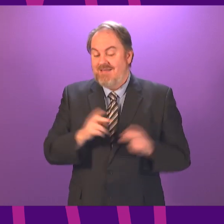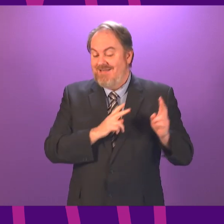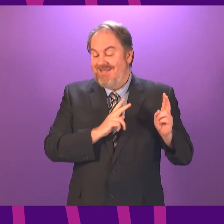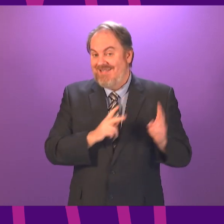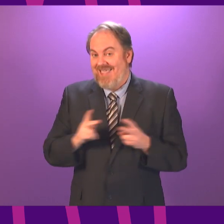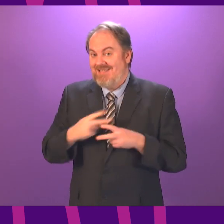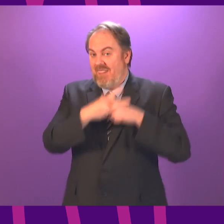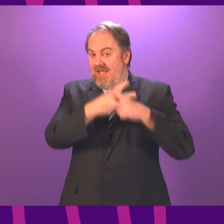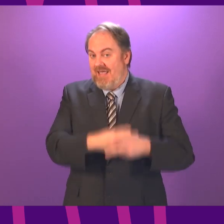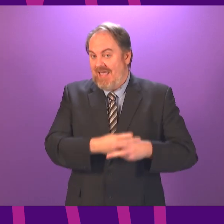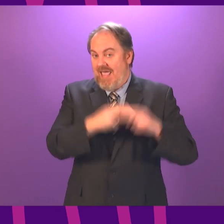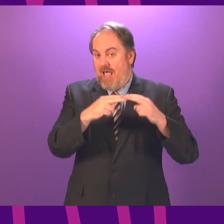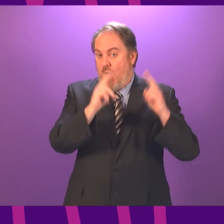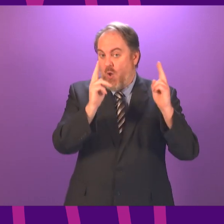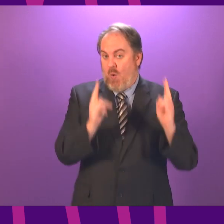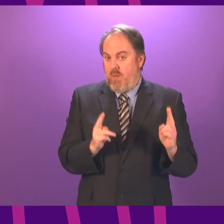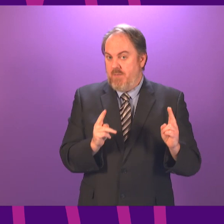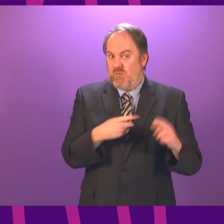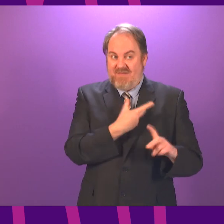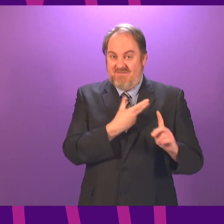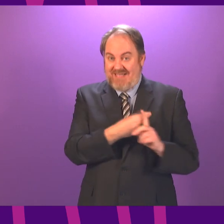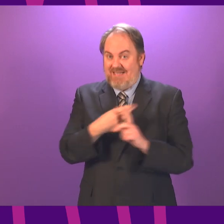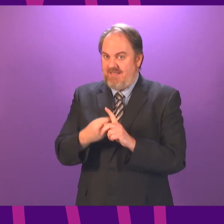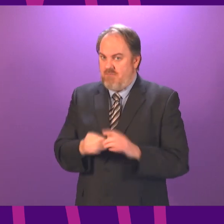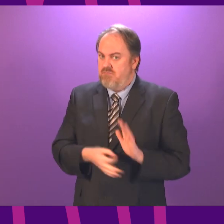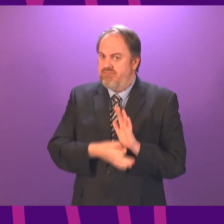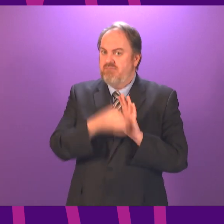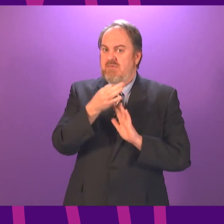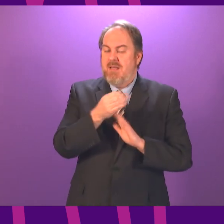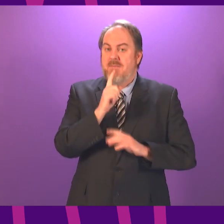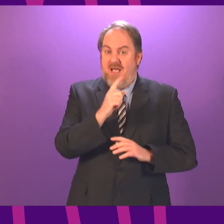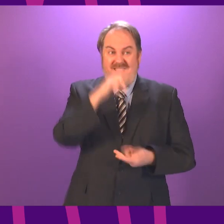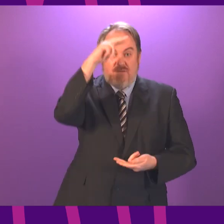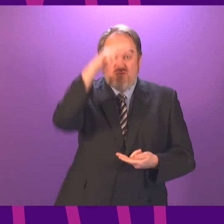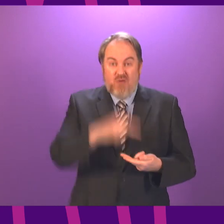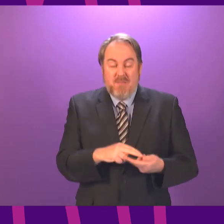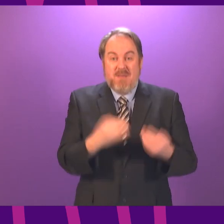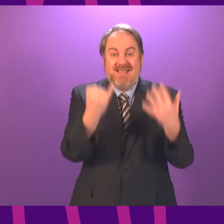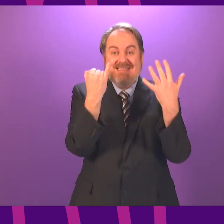were the early focus of the vaccination programme, has fallen by 62 per cent. In fact, with the